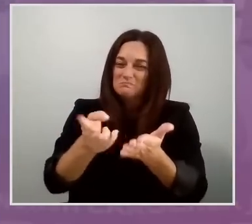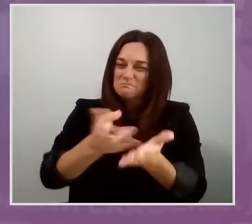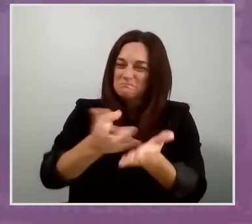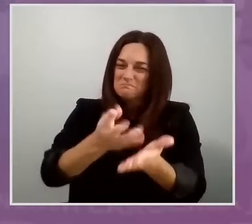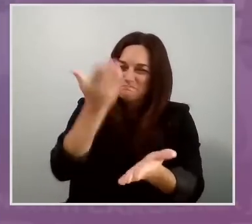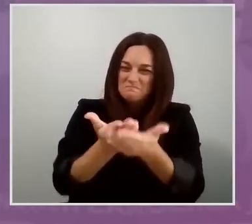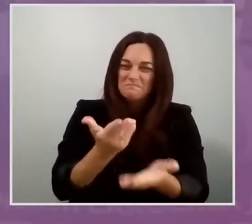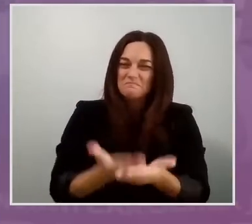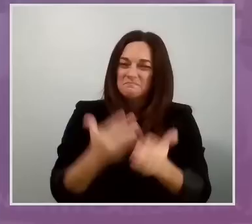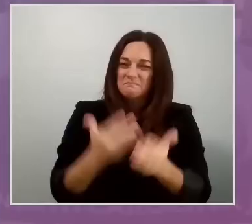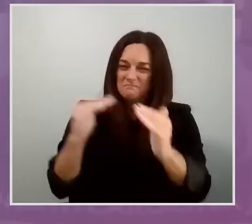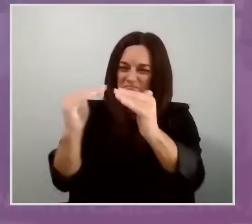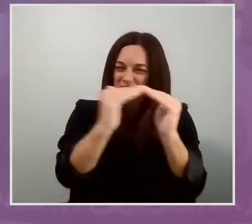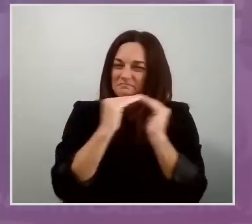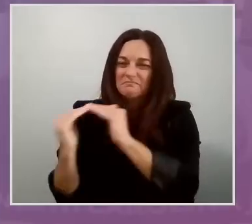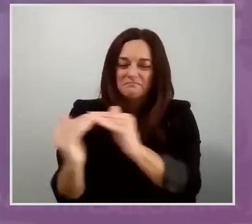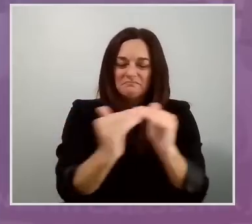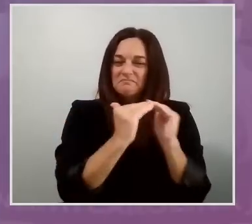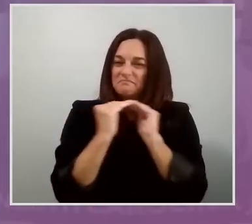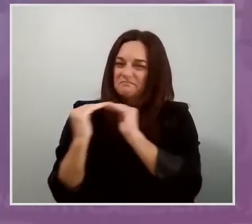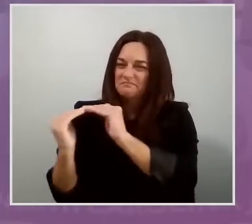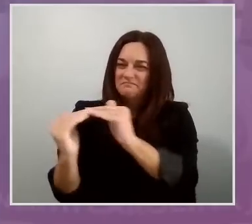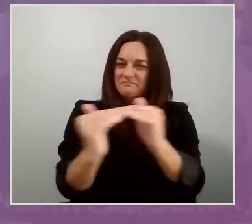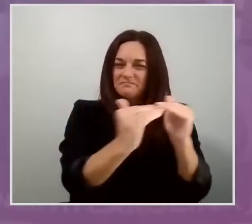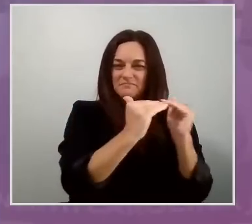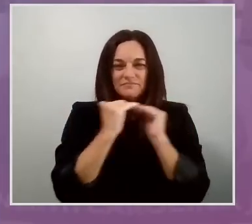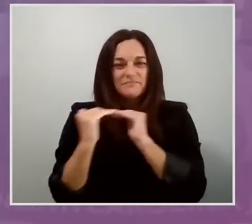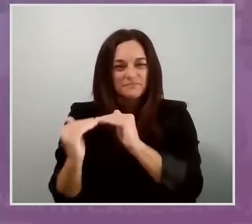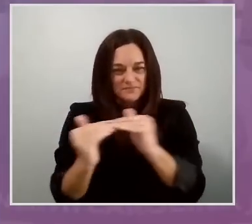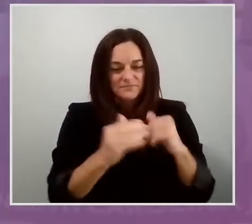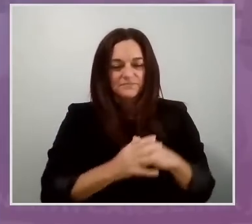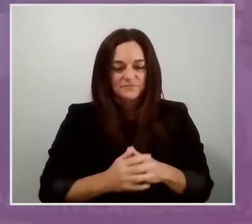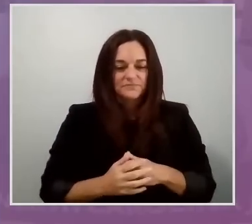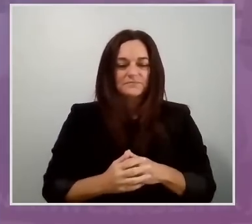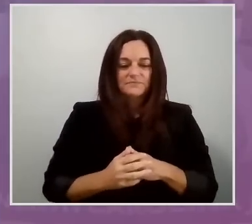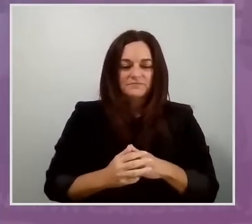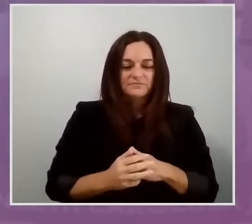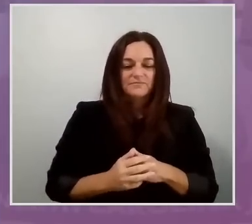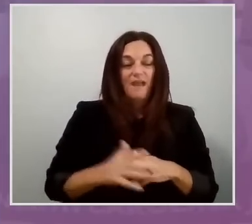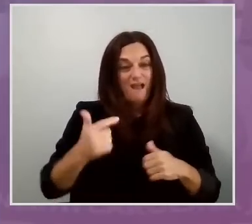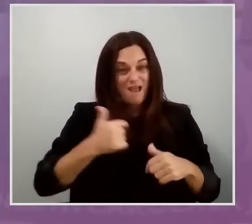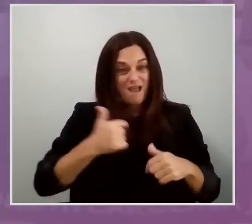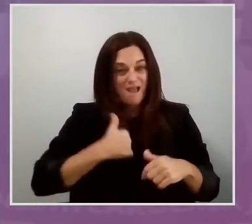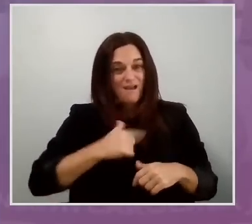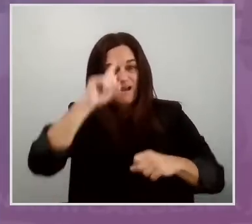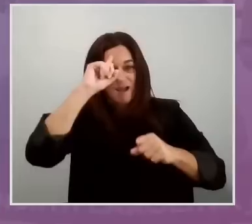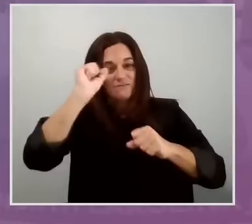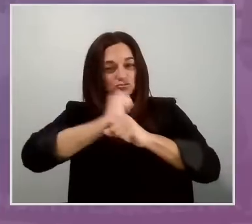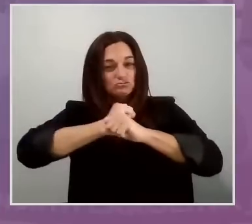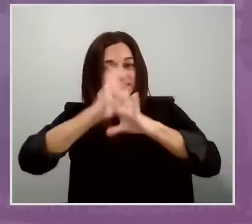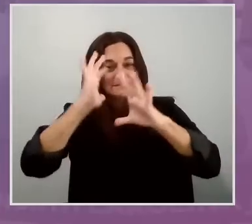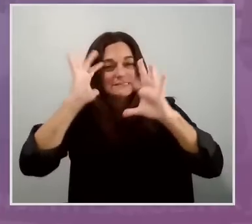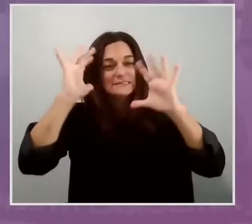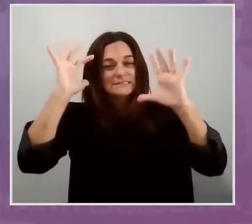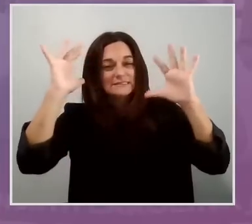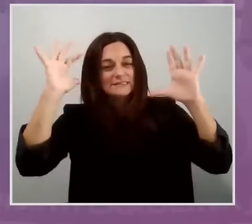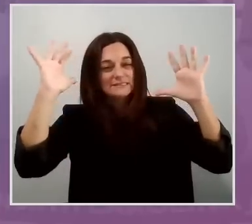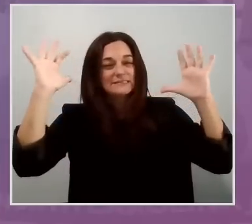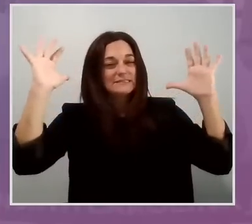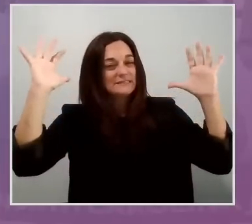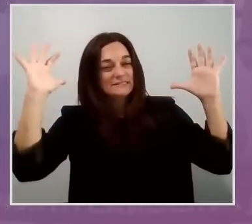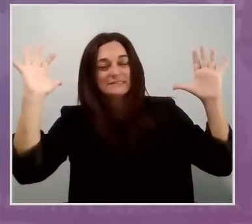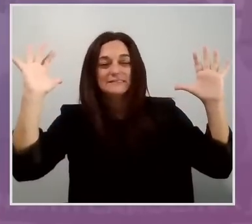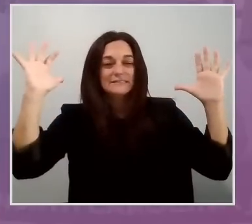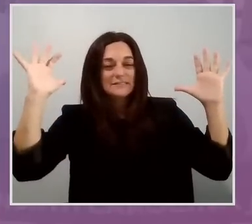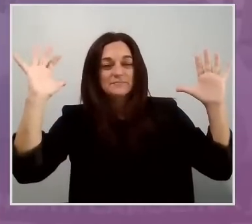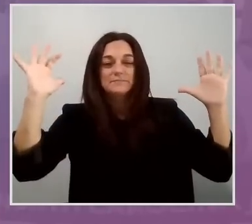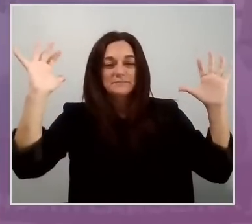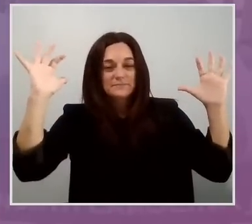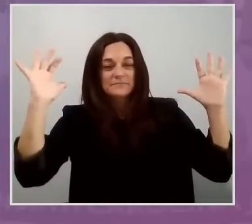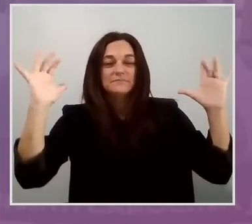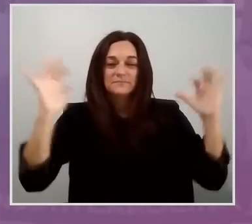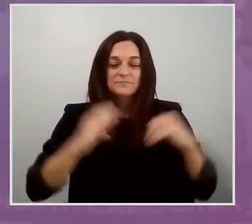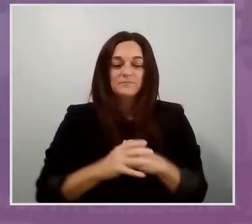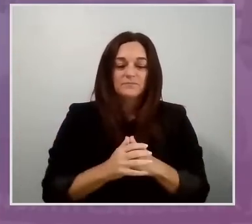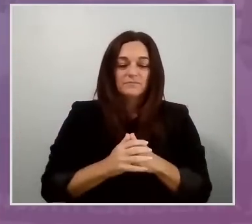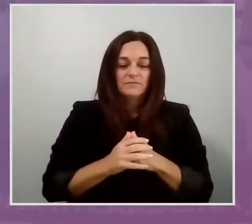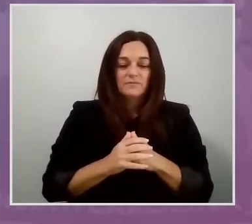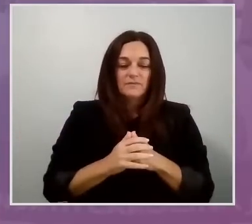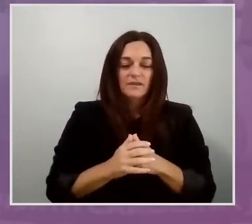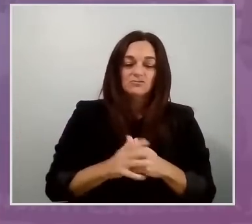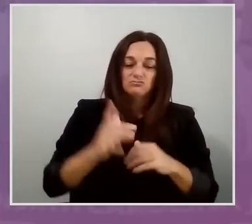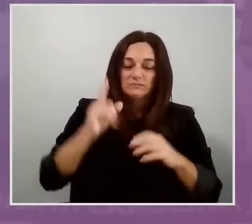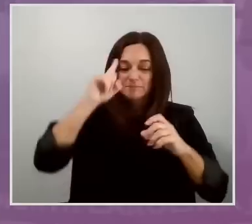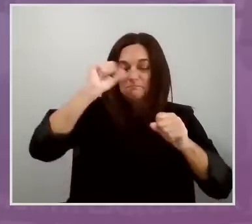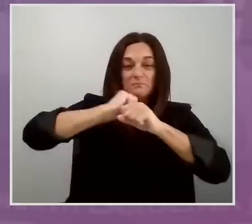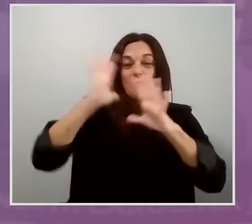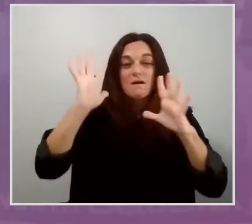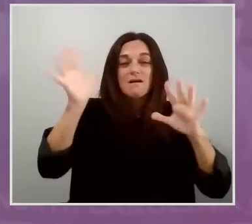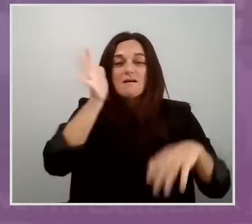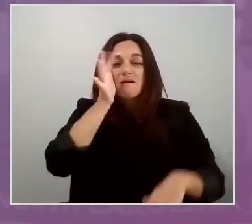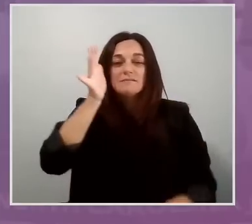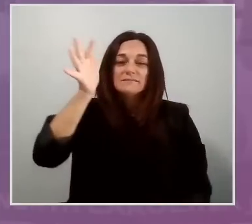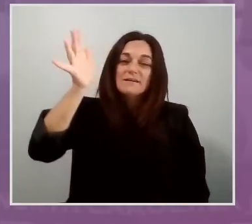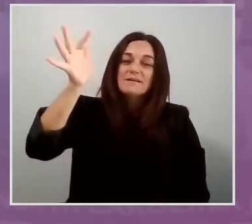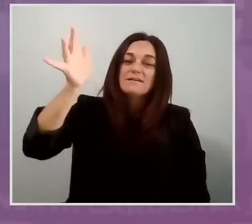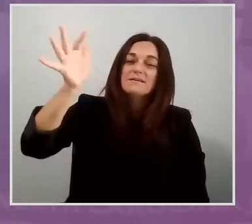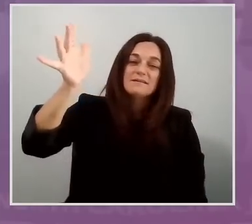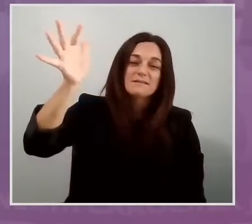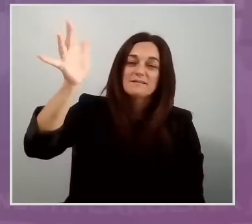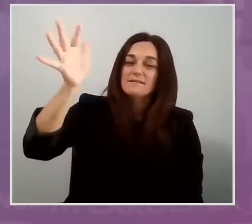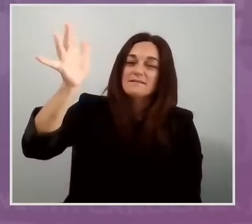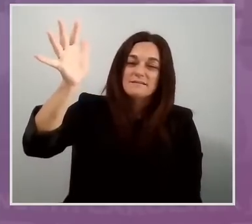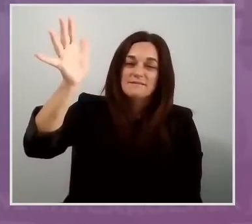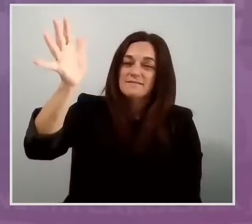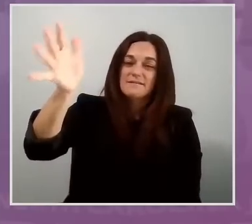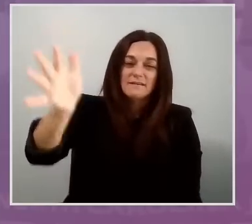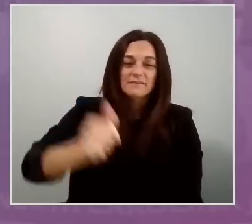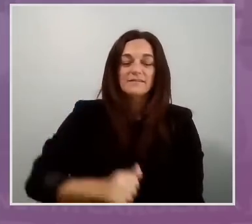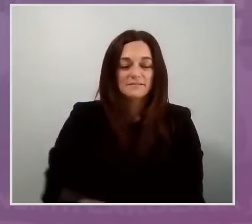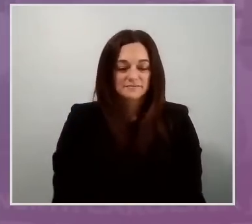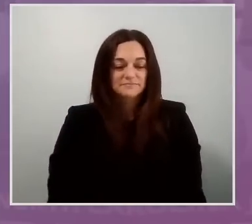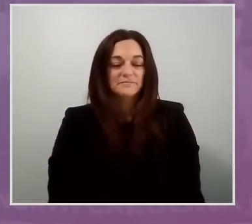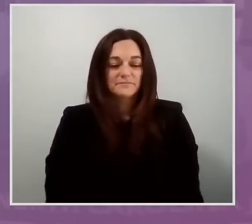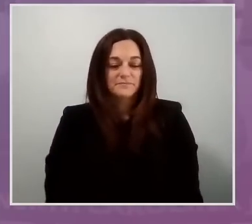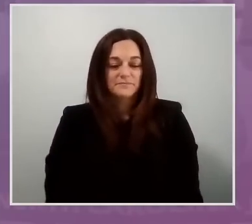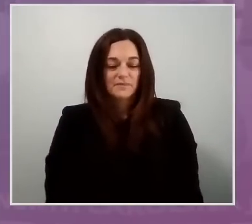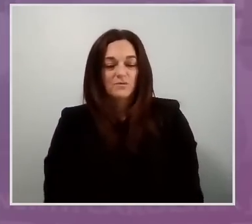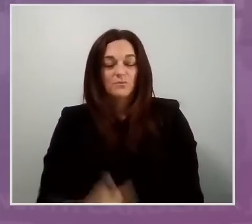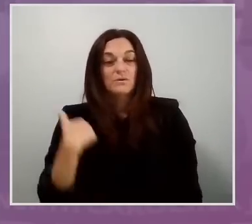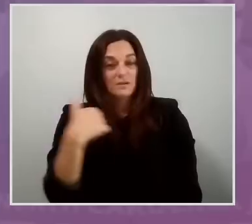CREED